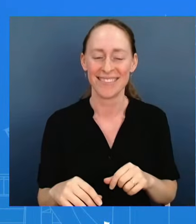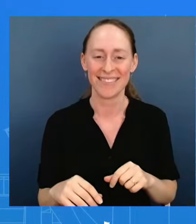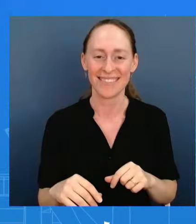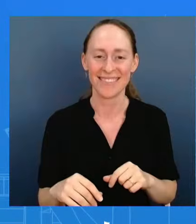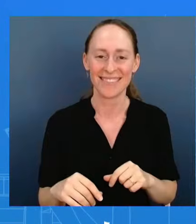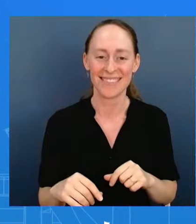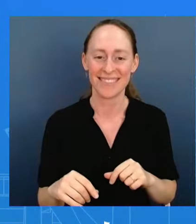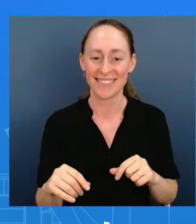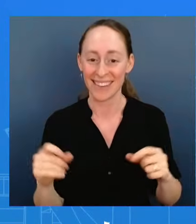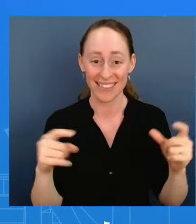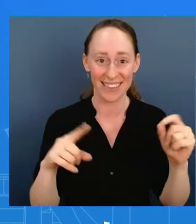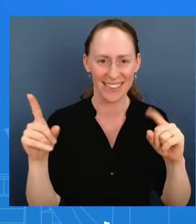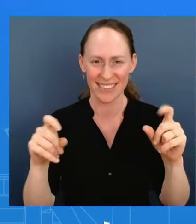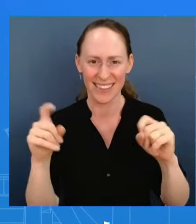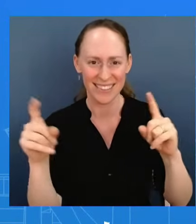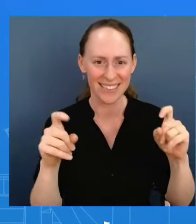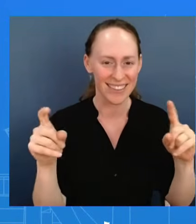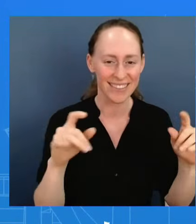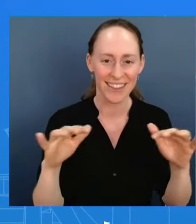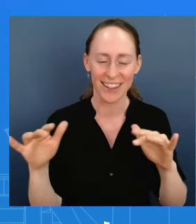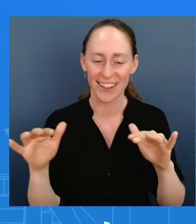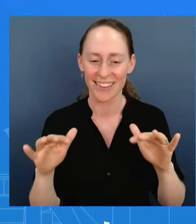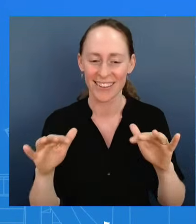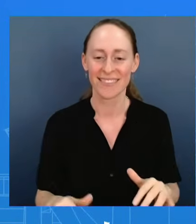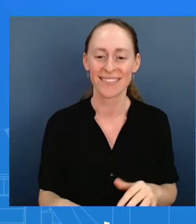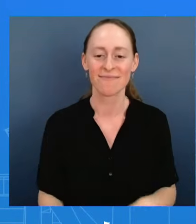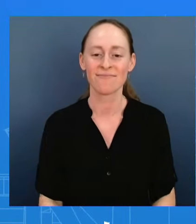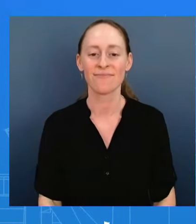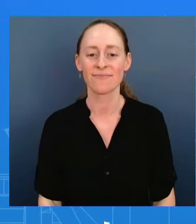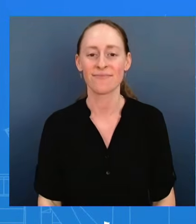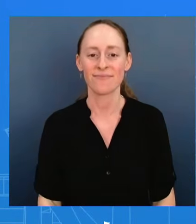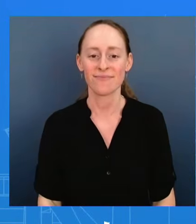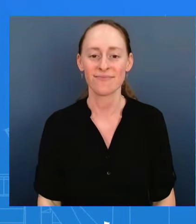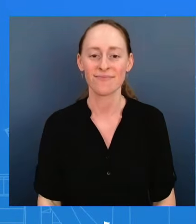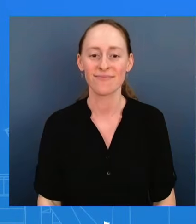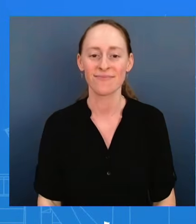Recently, American families who were victims of Hamas